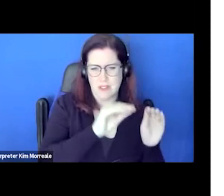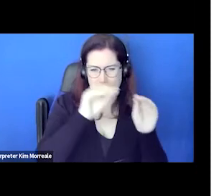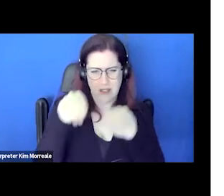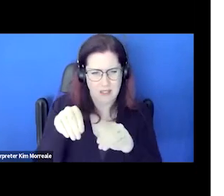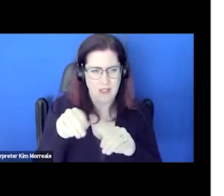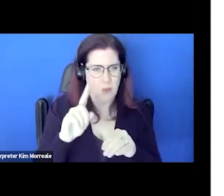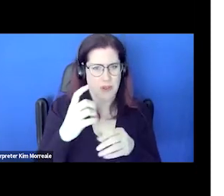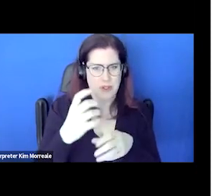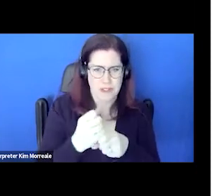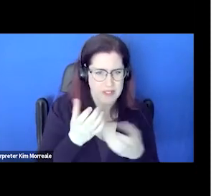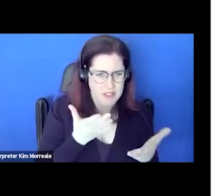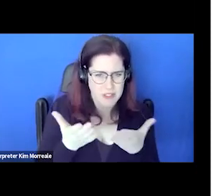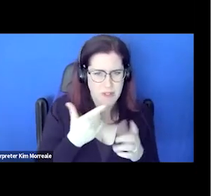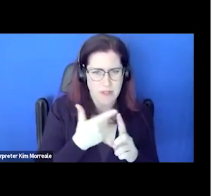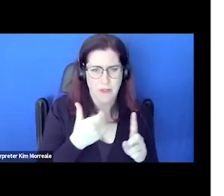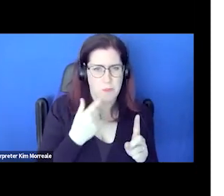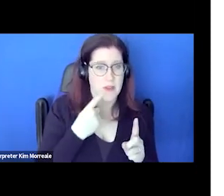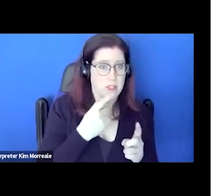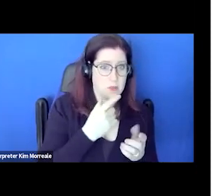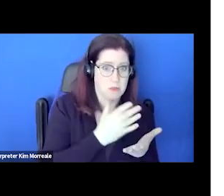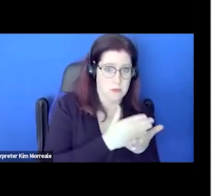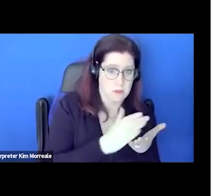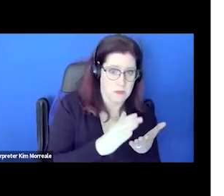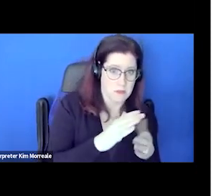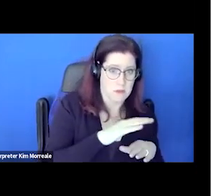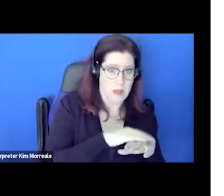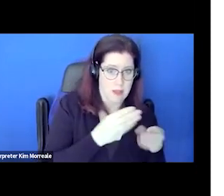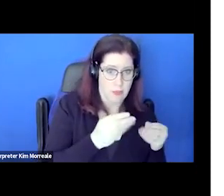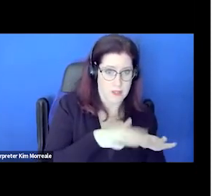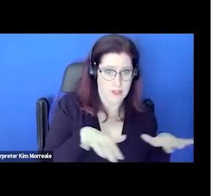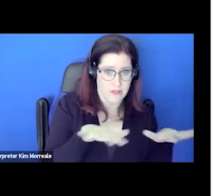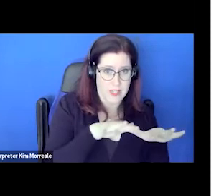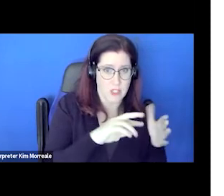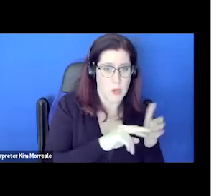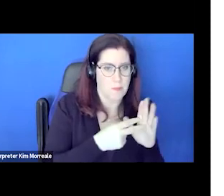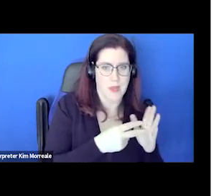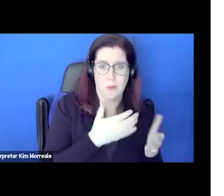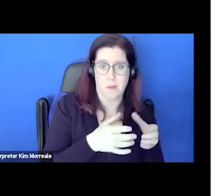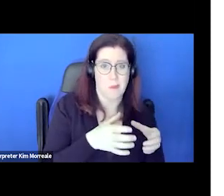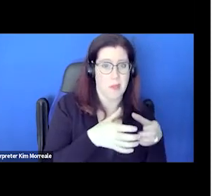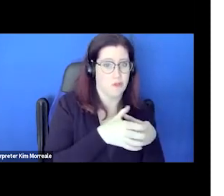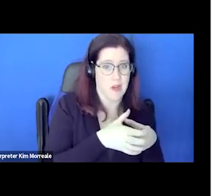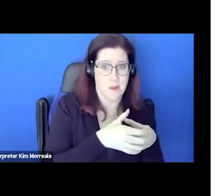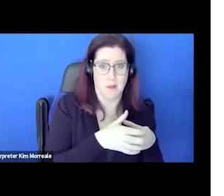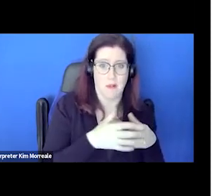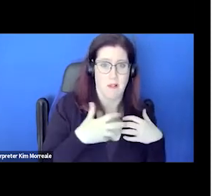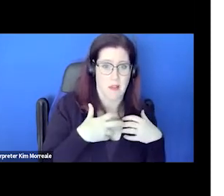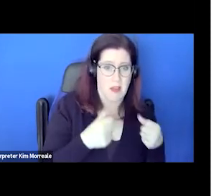if she was domiciled on the reservation, because then that would mean it was either tribal health or IHS.